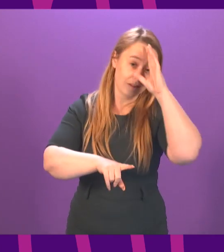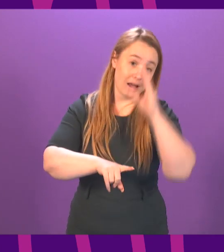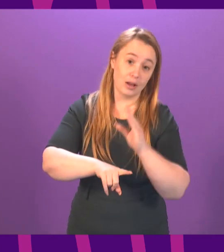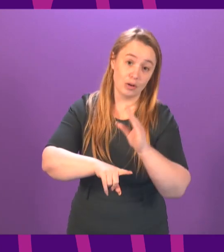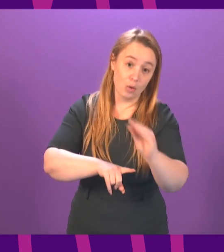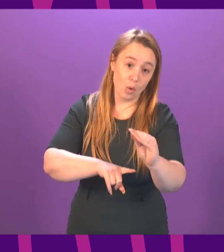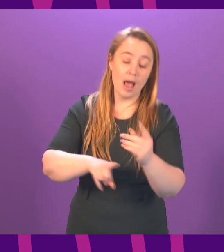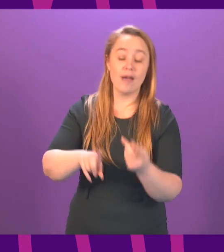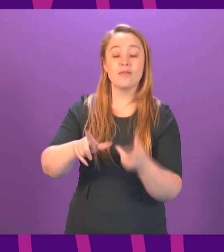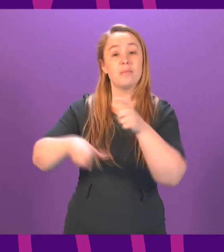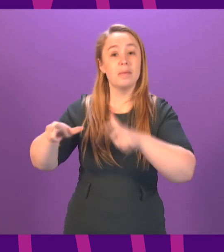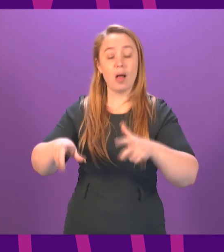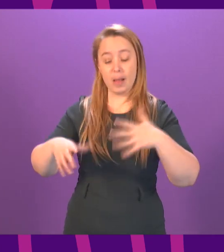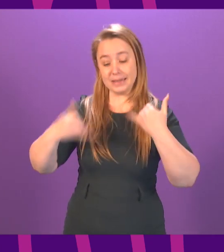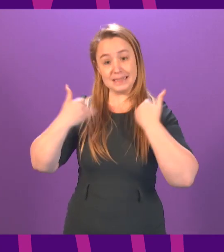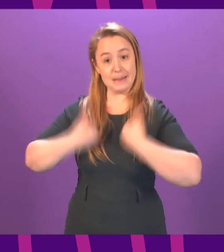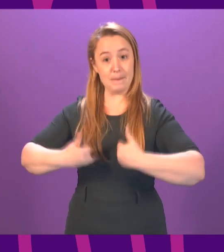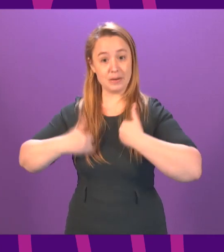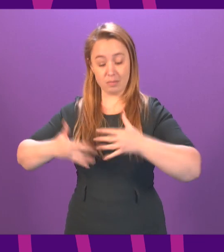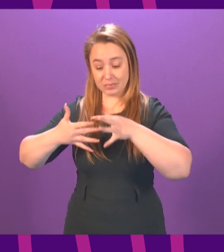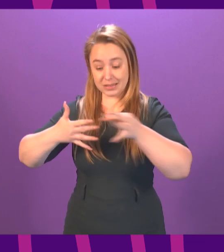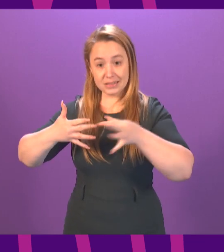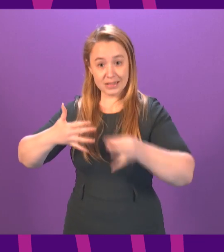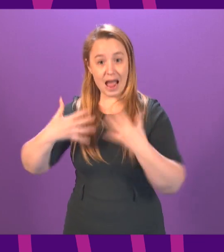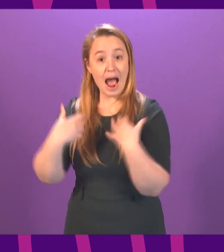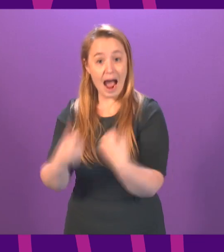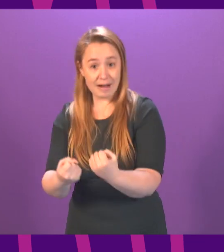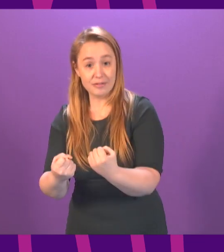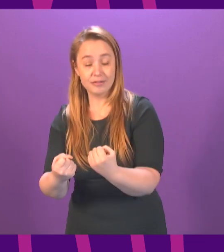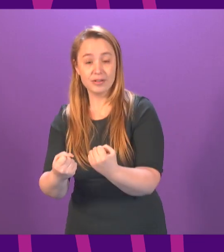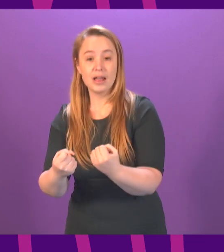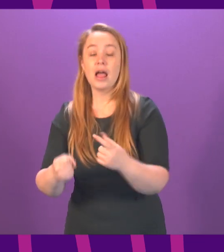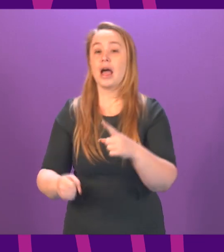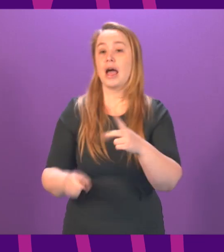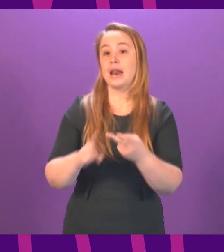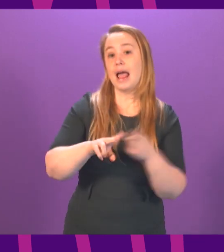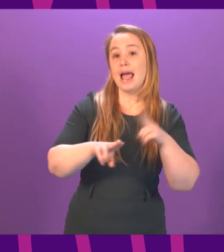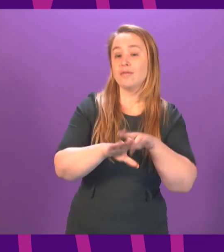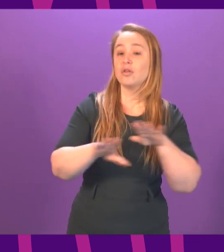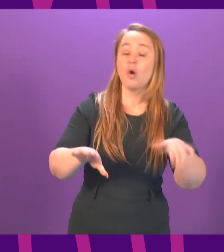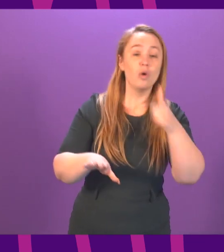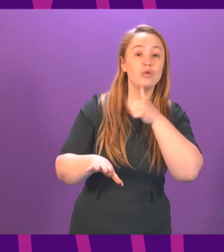symptoms. The reason why that quantity of tests is not used every day is that the levels of the virus